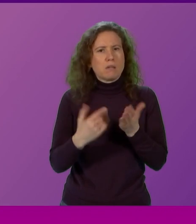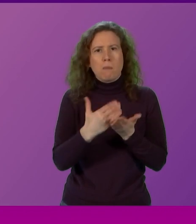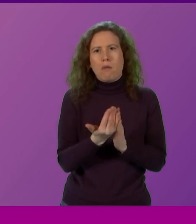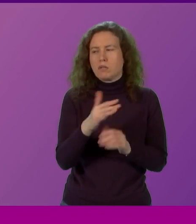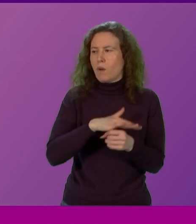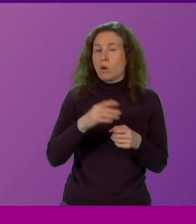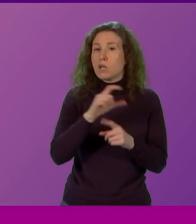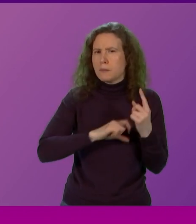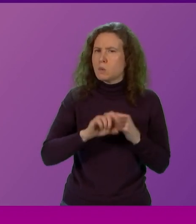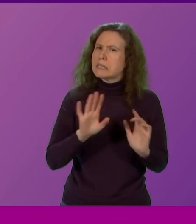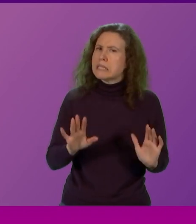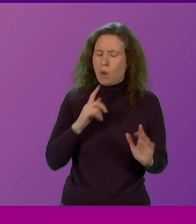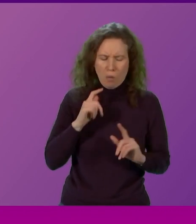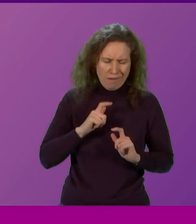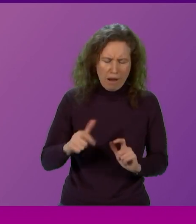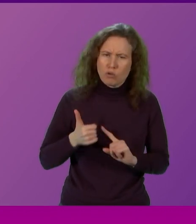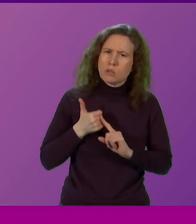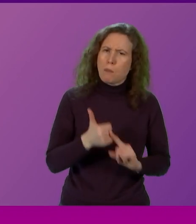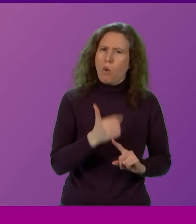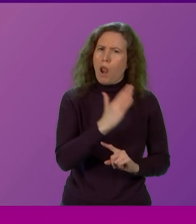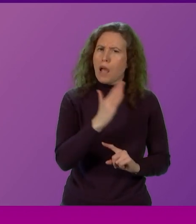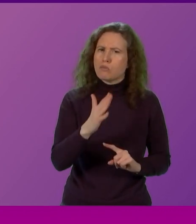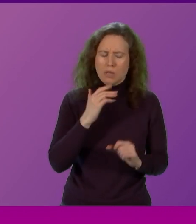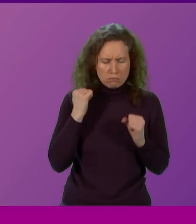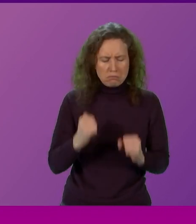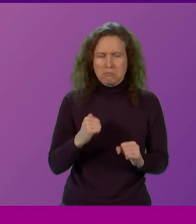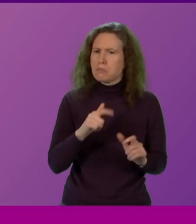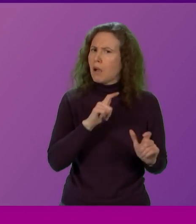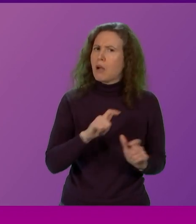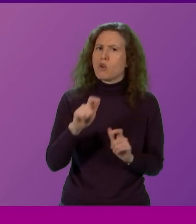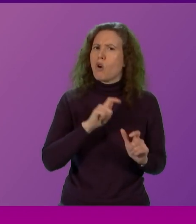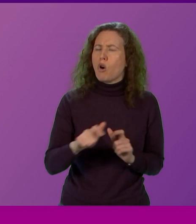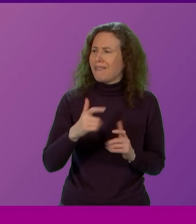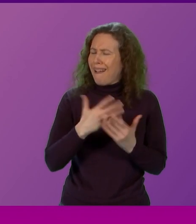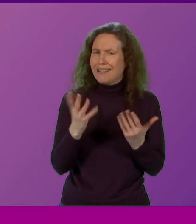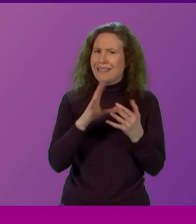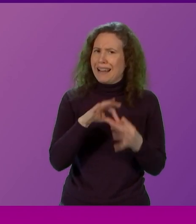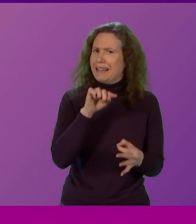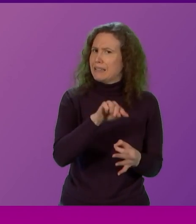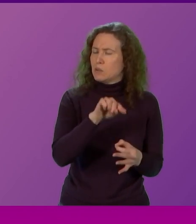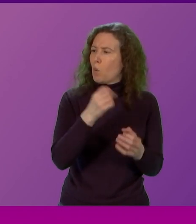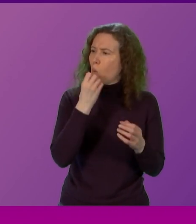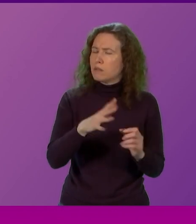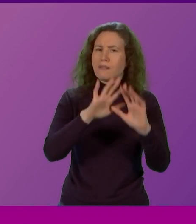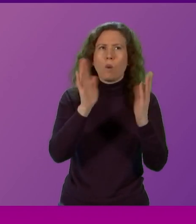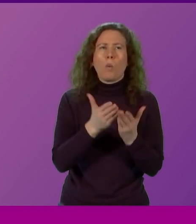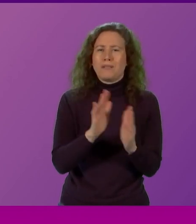I will continue to support libraries, and I will continue to support everything associated with the wonderful world of books.